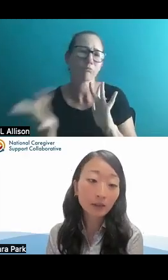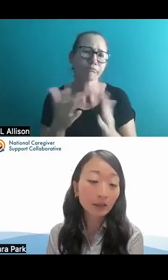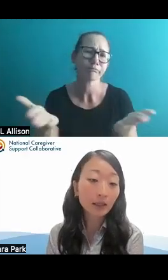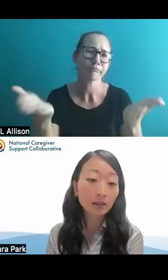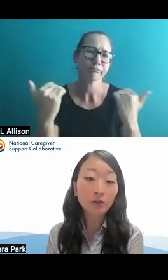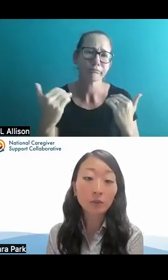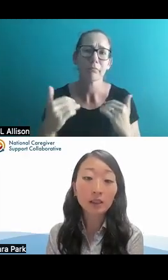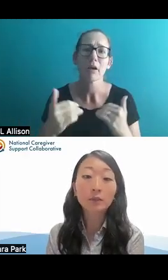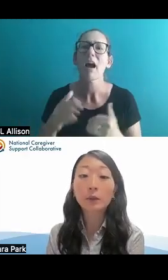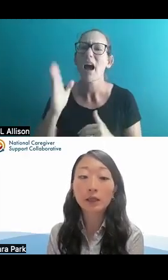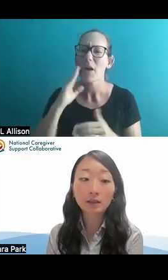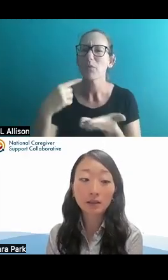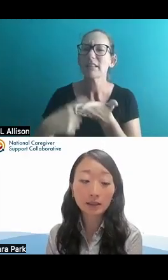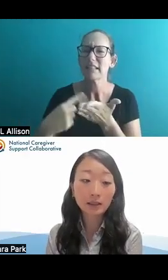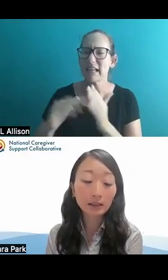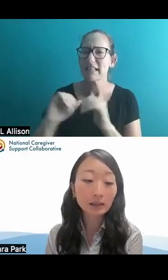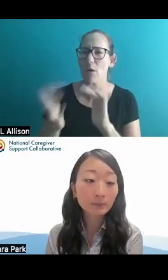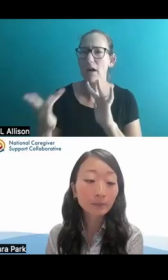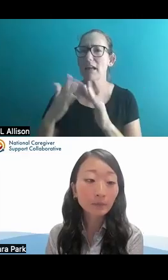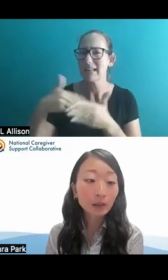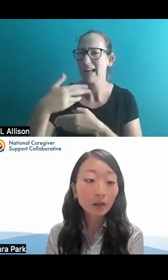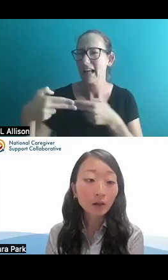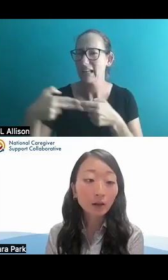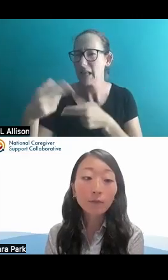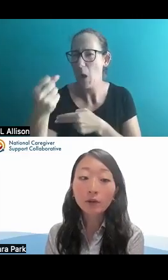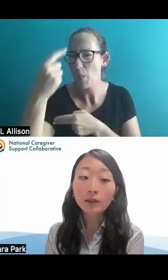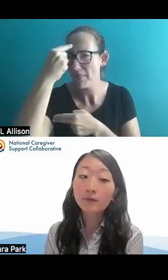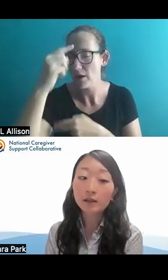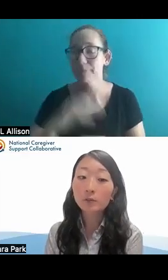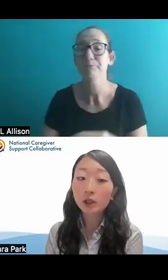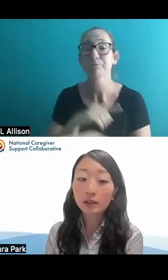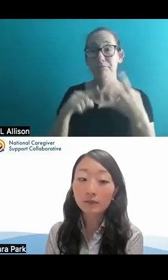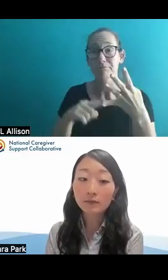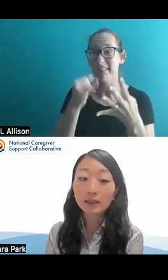you can get in touch with us when we get to the next slide. Our fourth and final objective is to